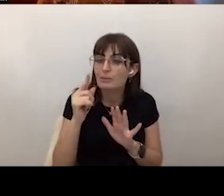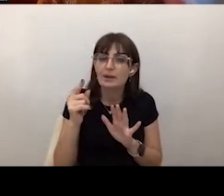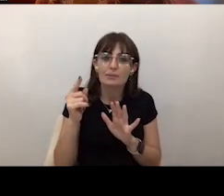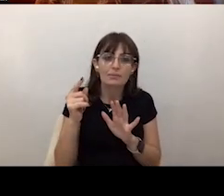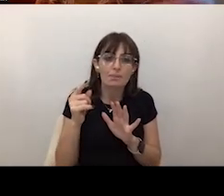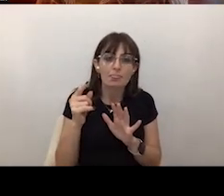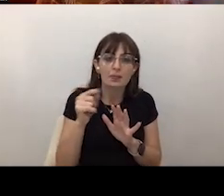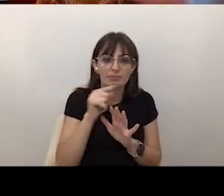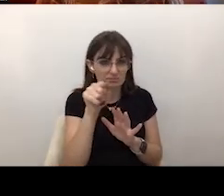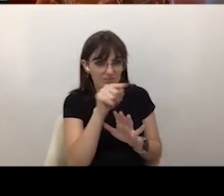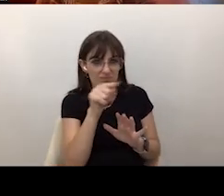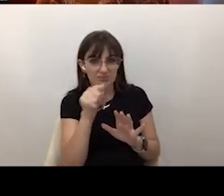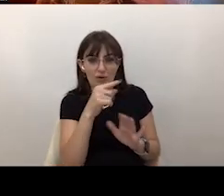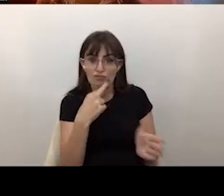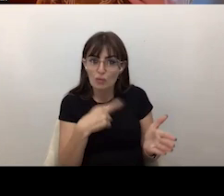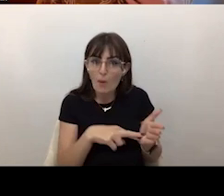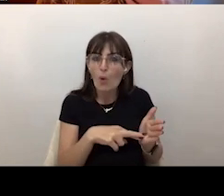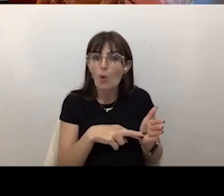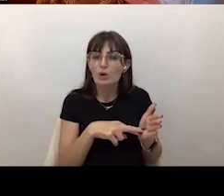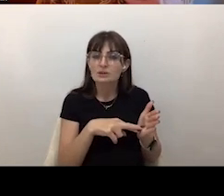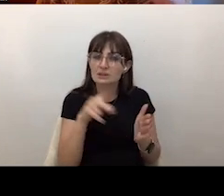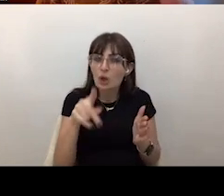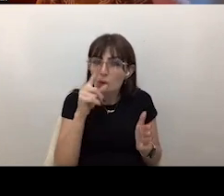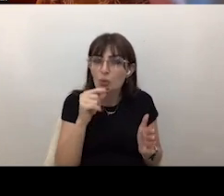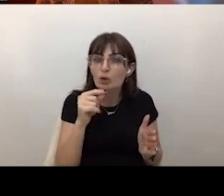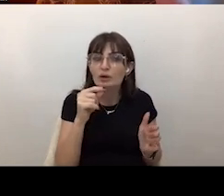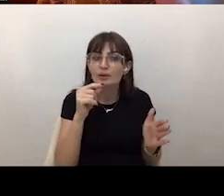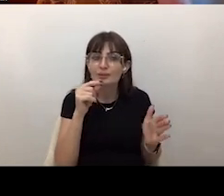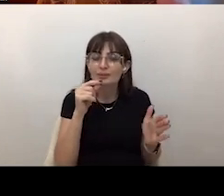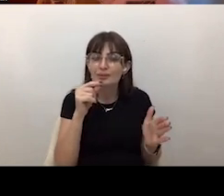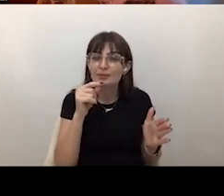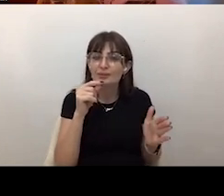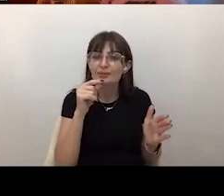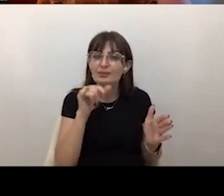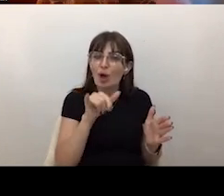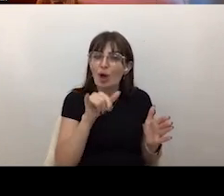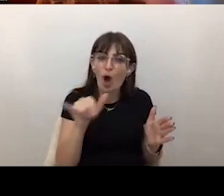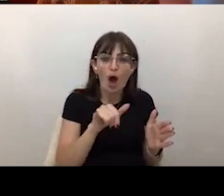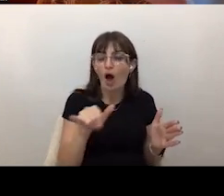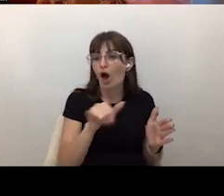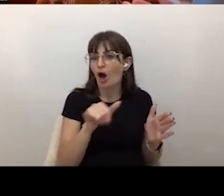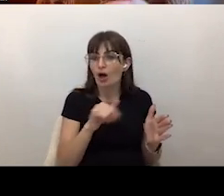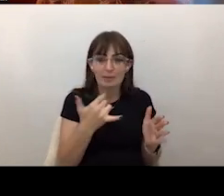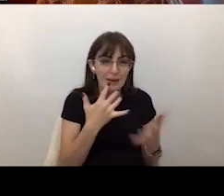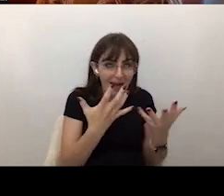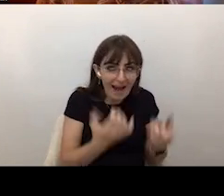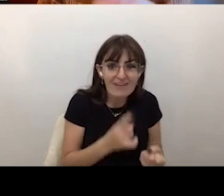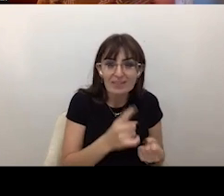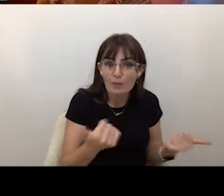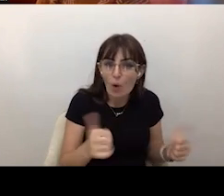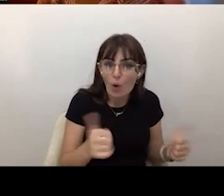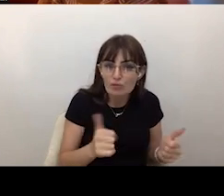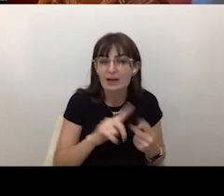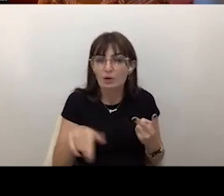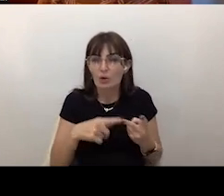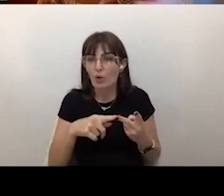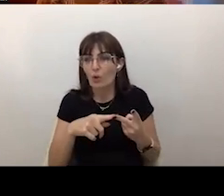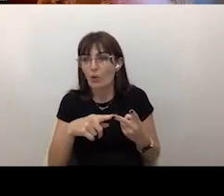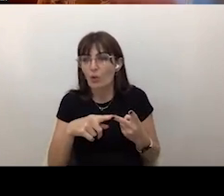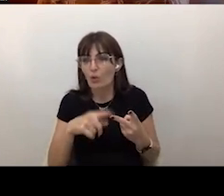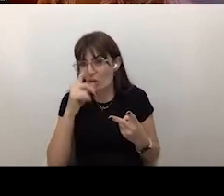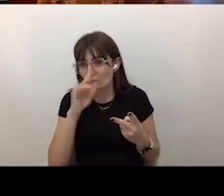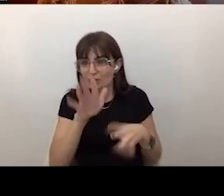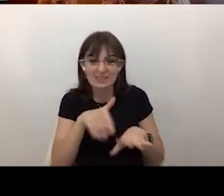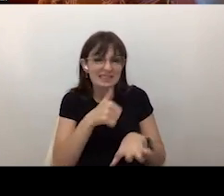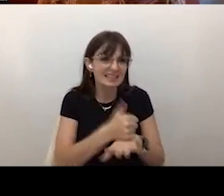these are reports that you may have already or that you could just set up and then run